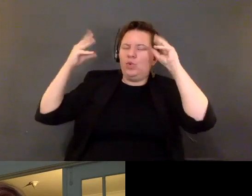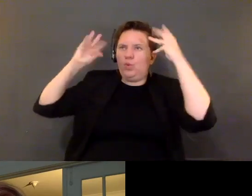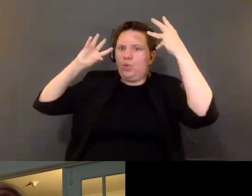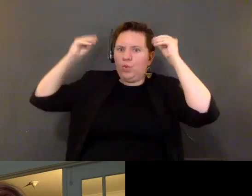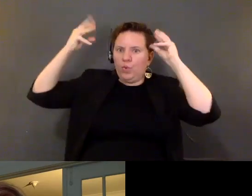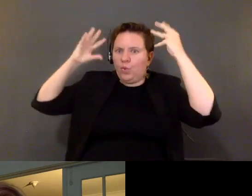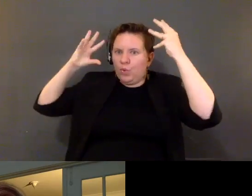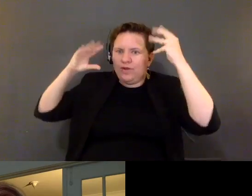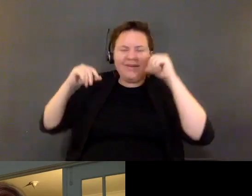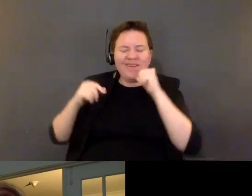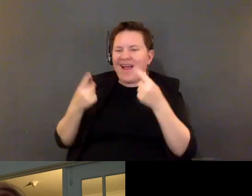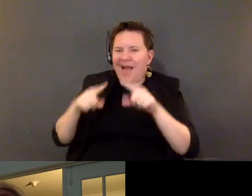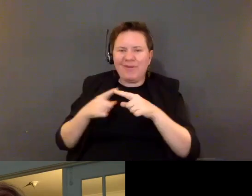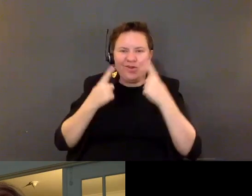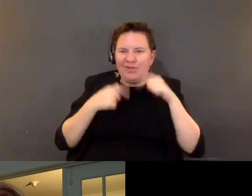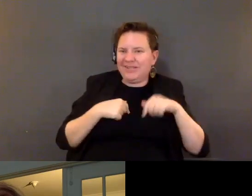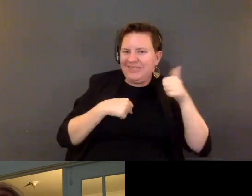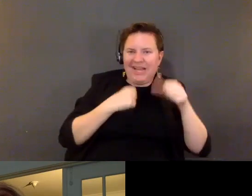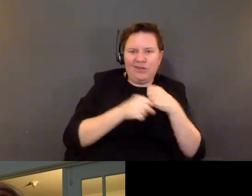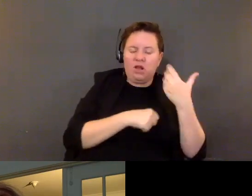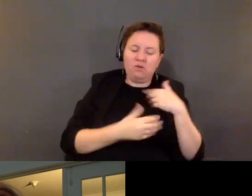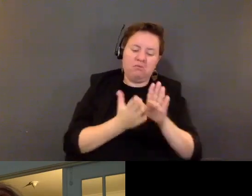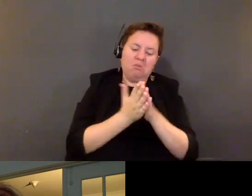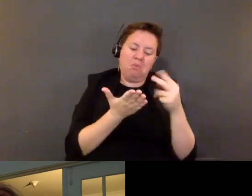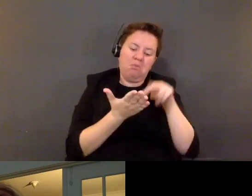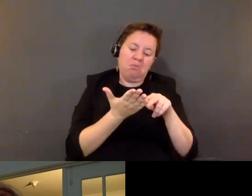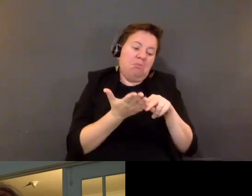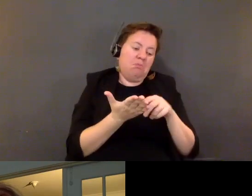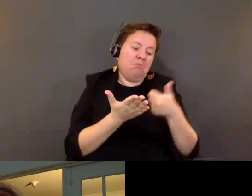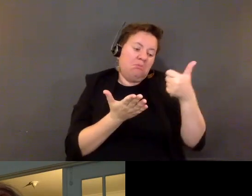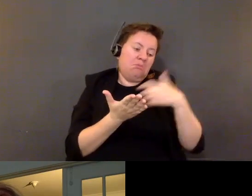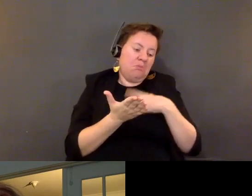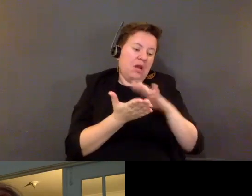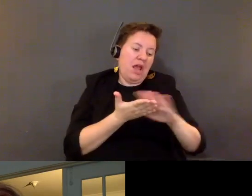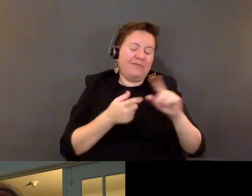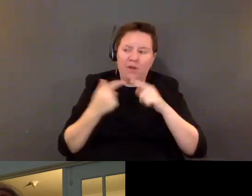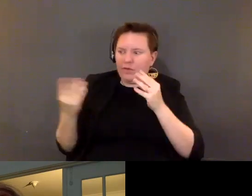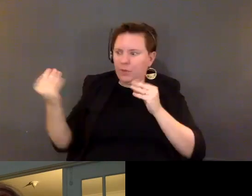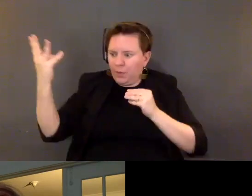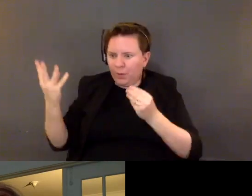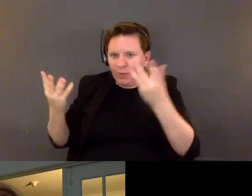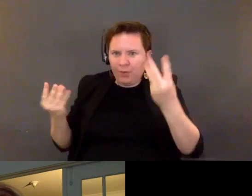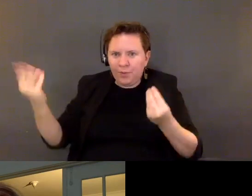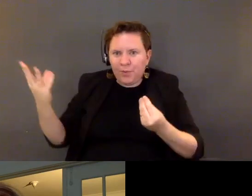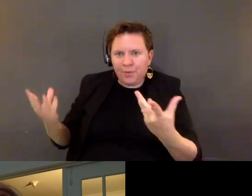10 years ago i would have just enjoyed it but now it feels like little fires so that's been amazing